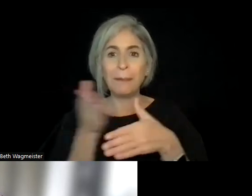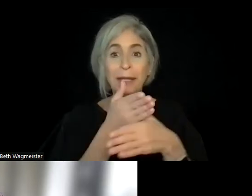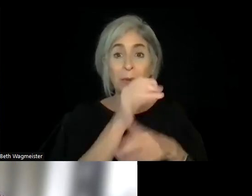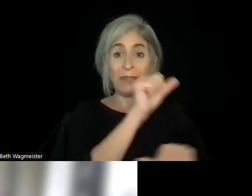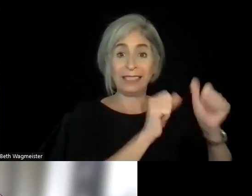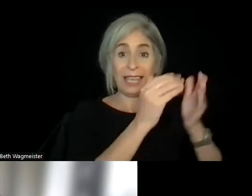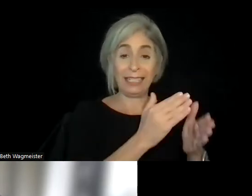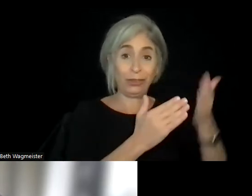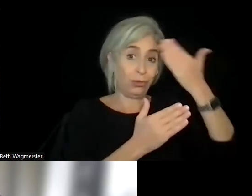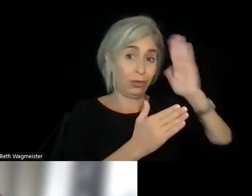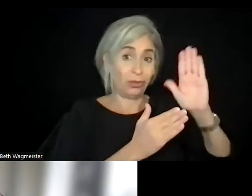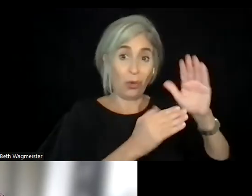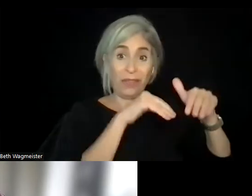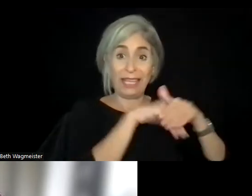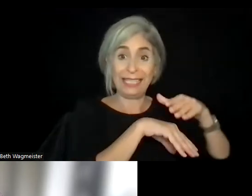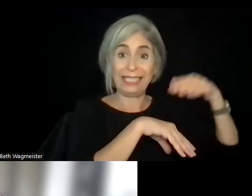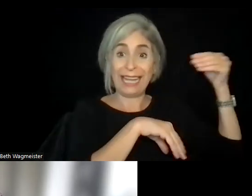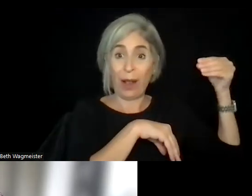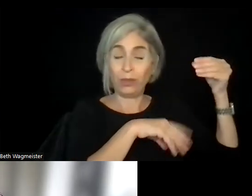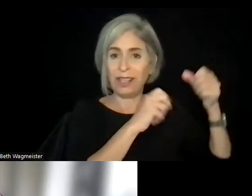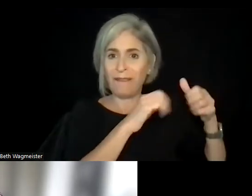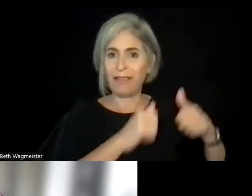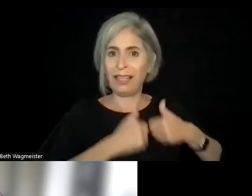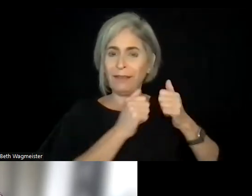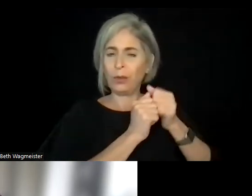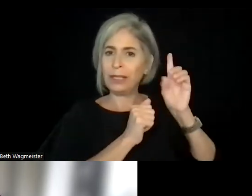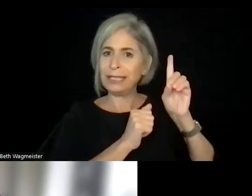way you can have this dialogue